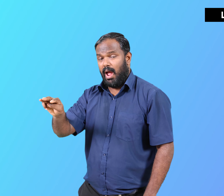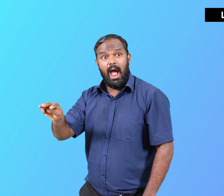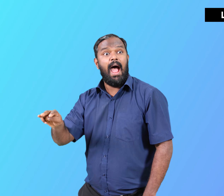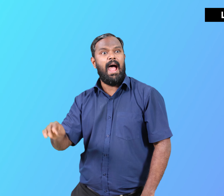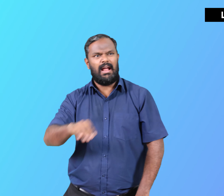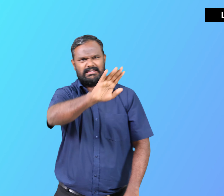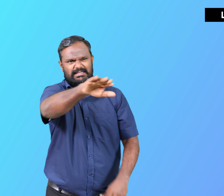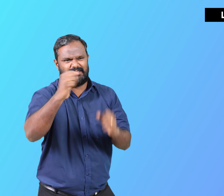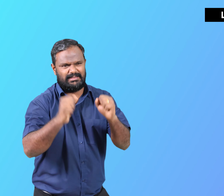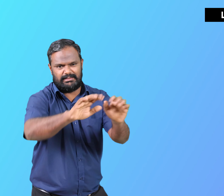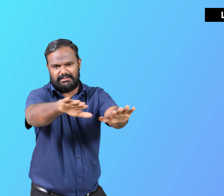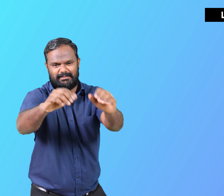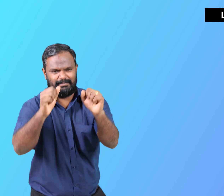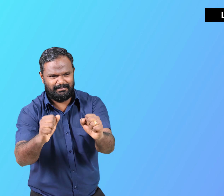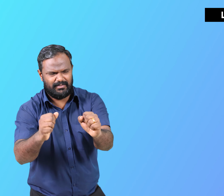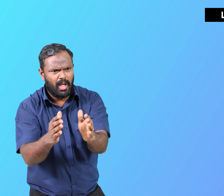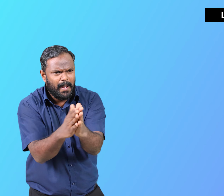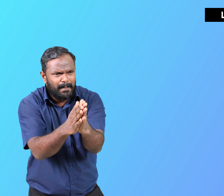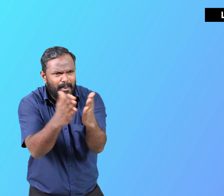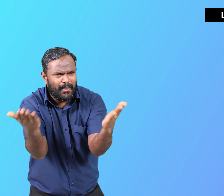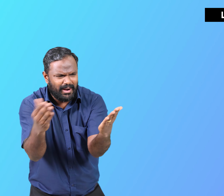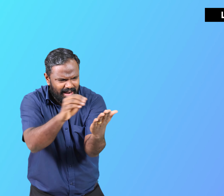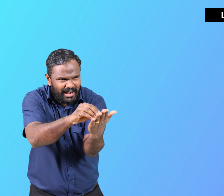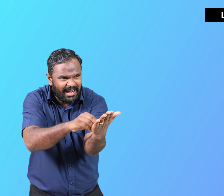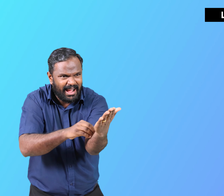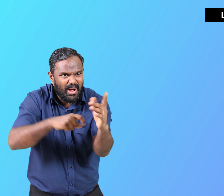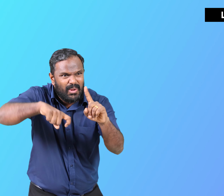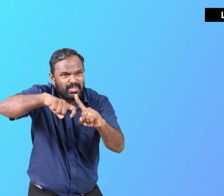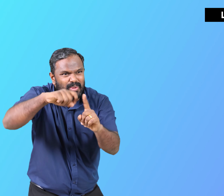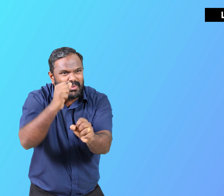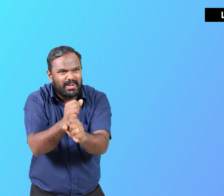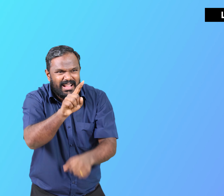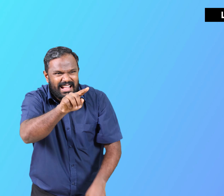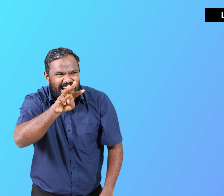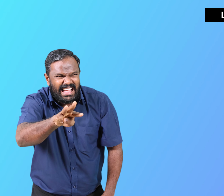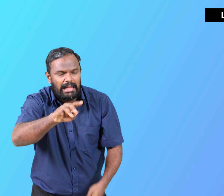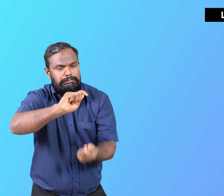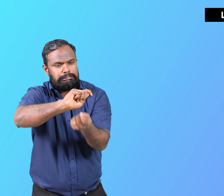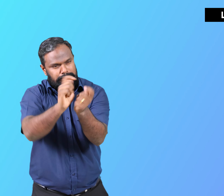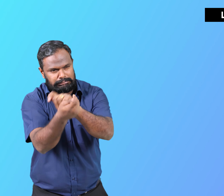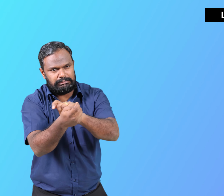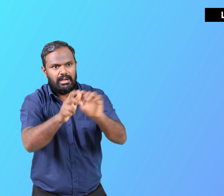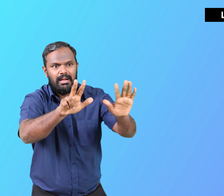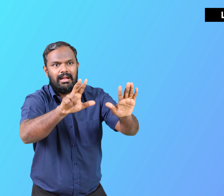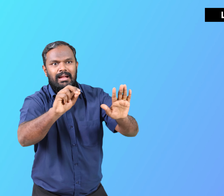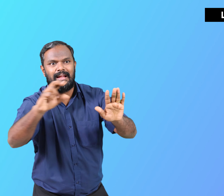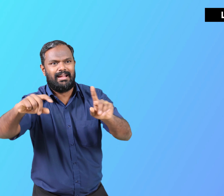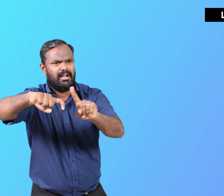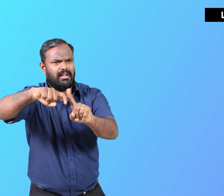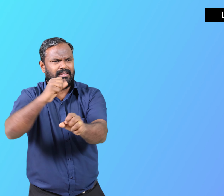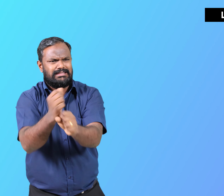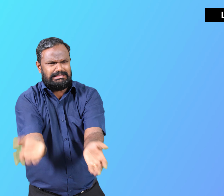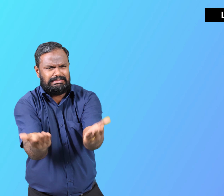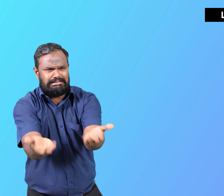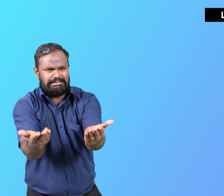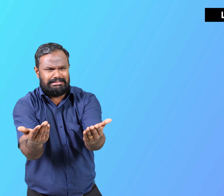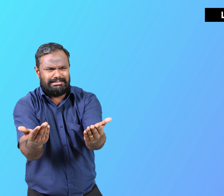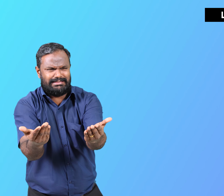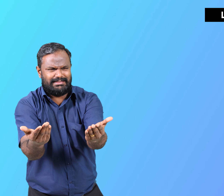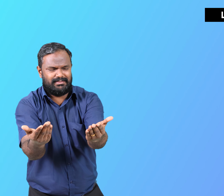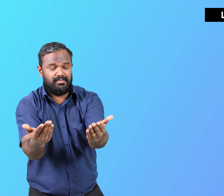Then the manager said to him, ‘Here is your bill; you can change it to 80 measures.’